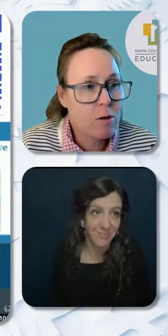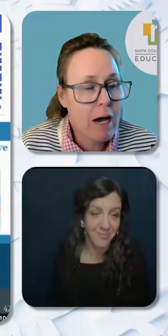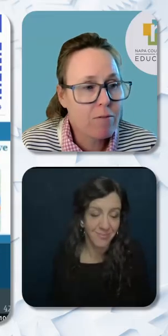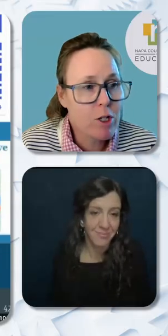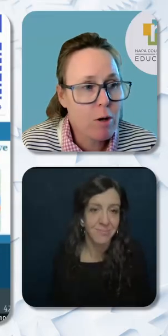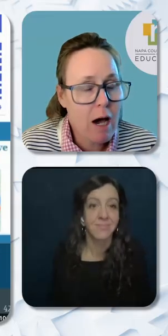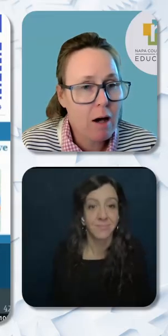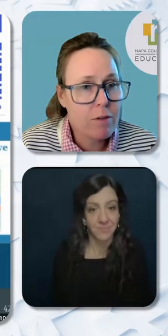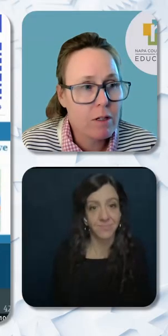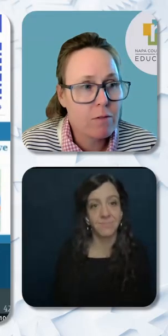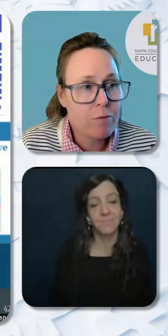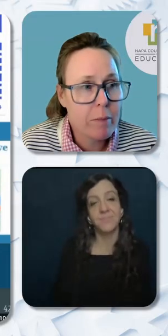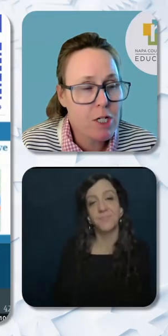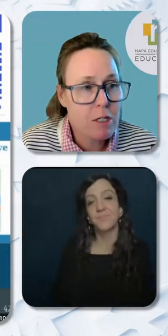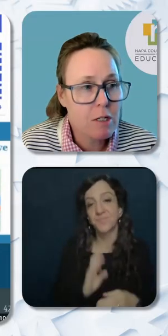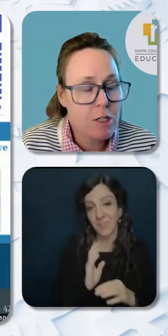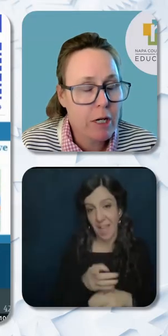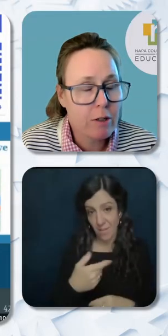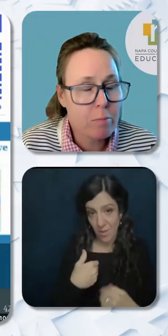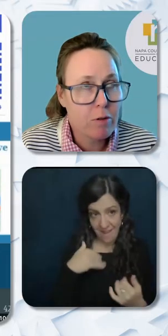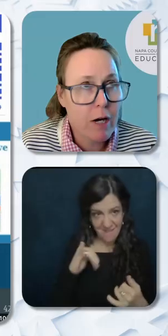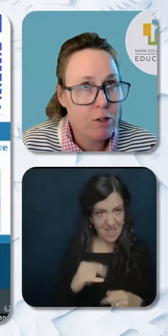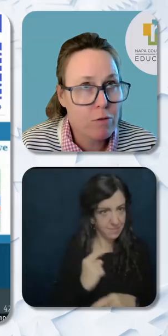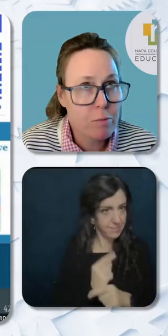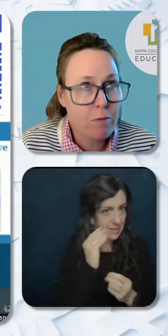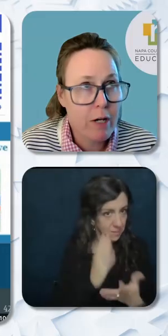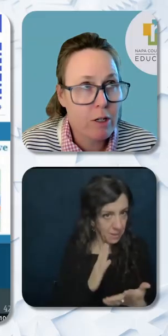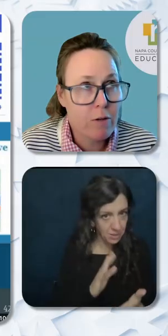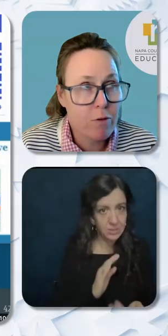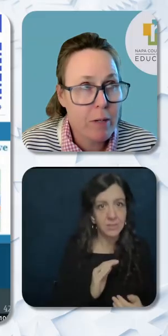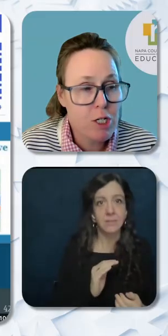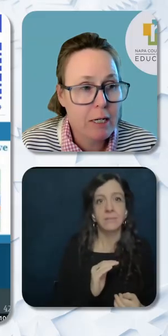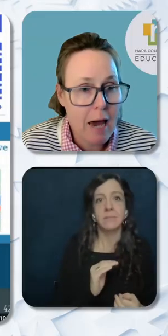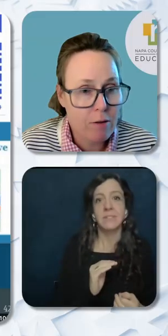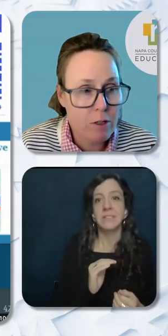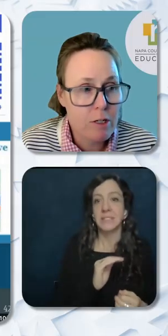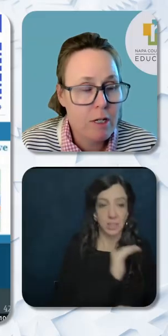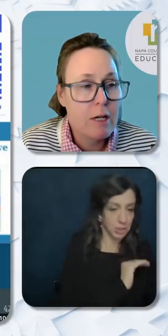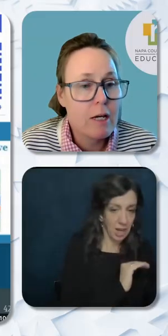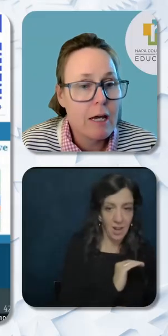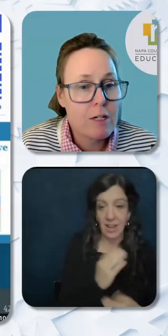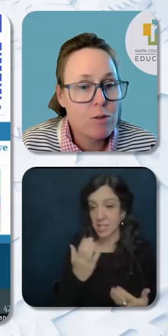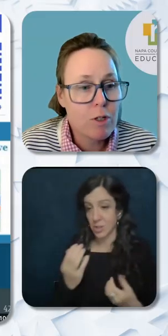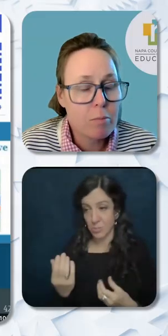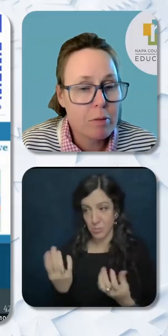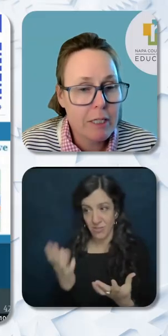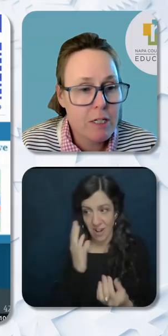Okay, so after you have the information, the child service provider information gathered, and you've